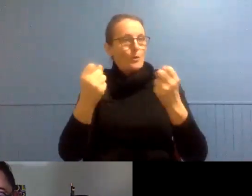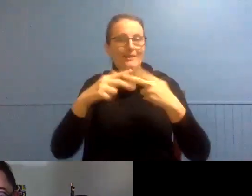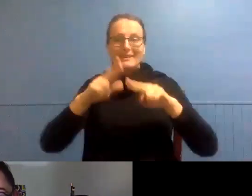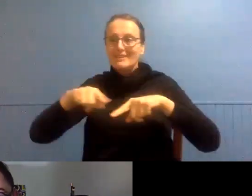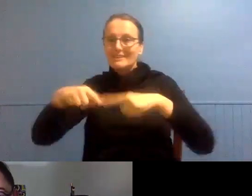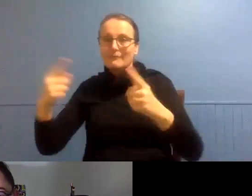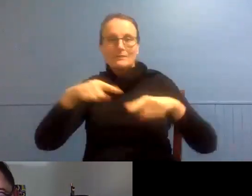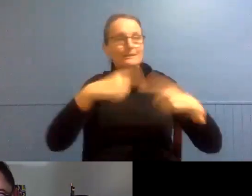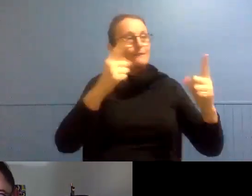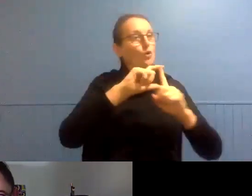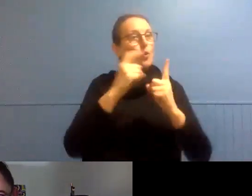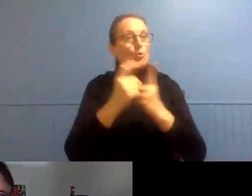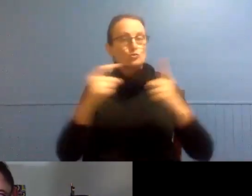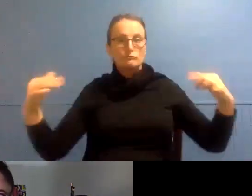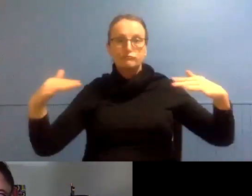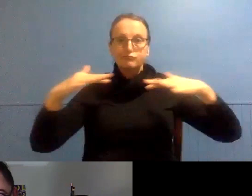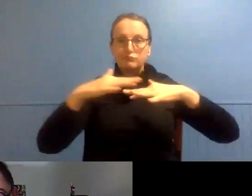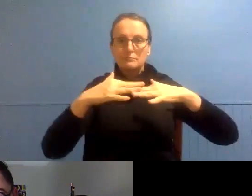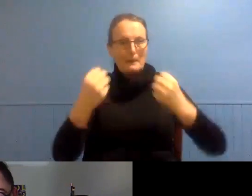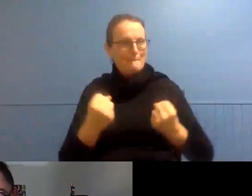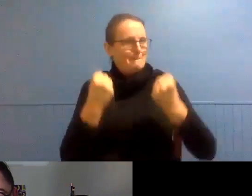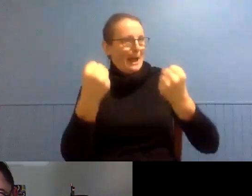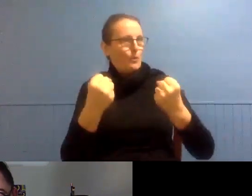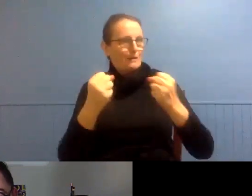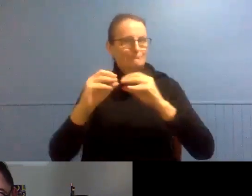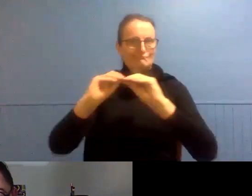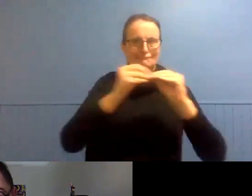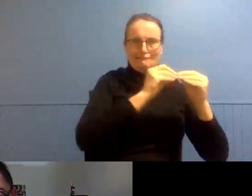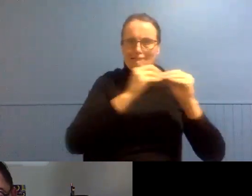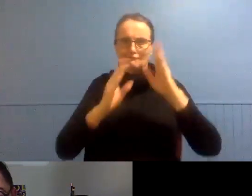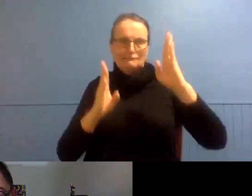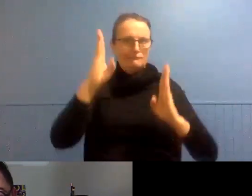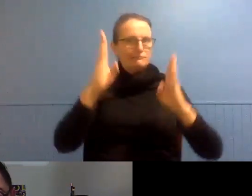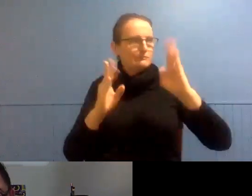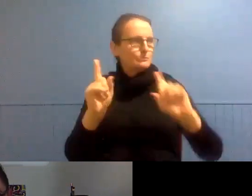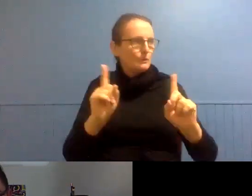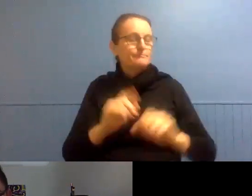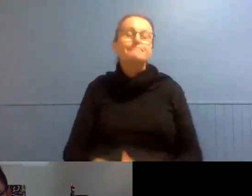Negotiating power when you work Interculturally